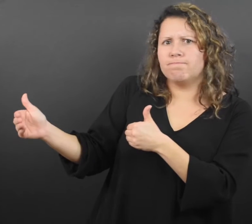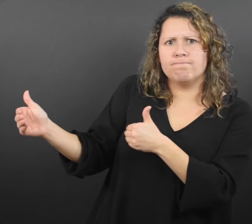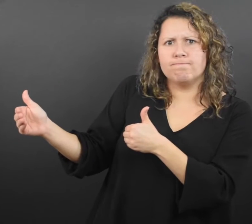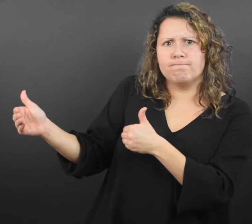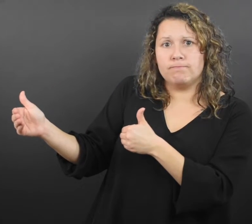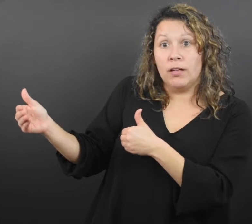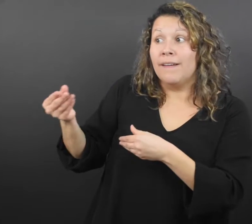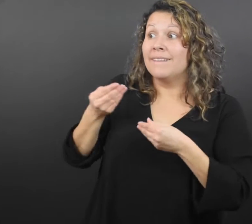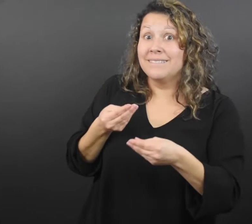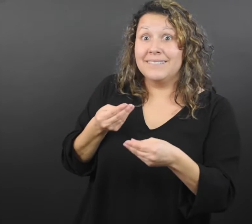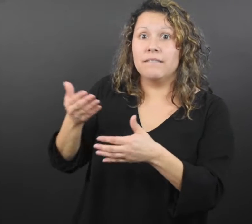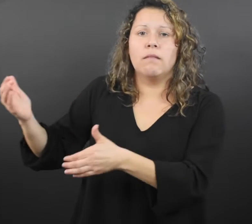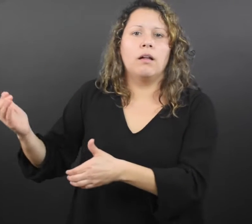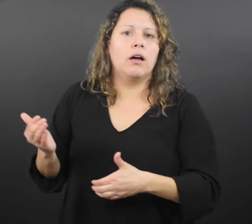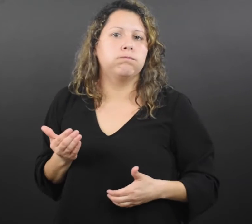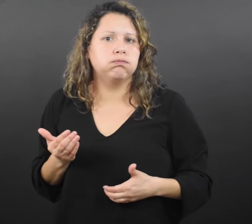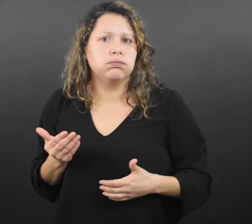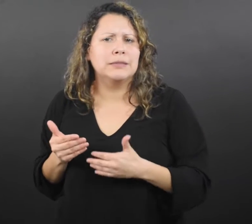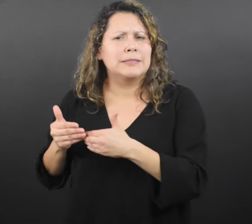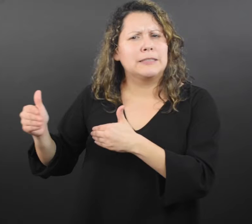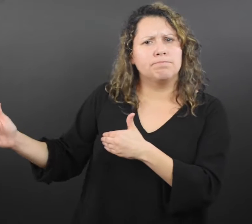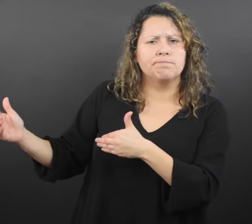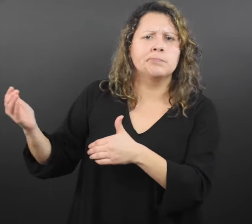from your baby between feedings. ●